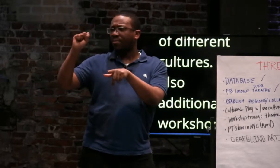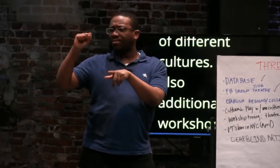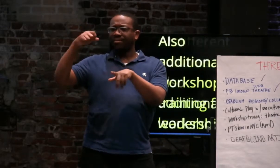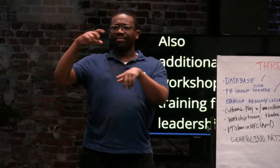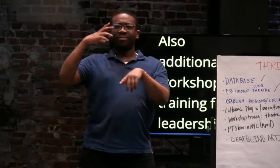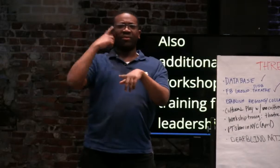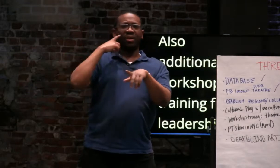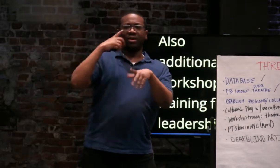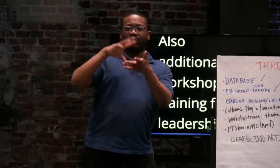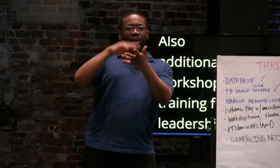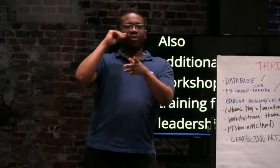And we need apps.